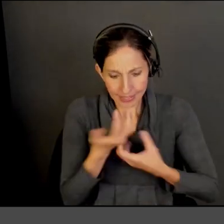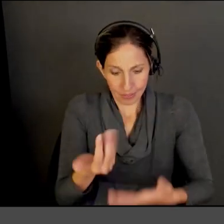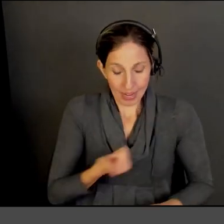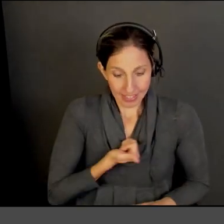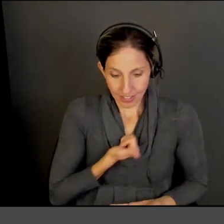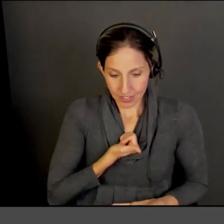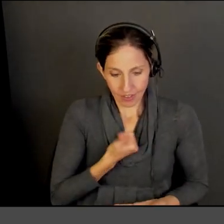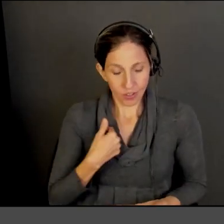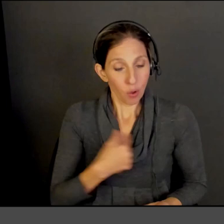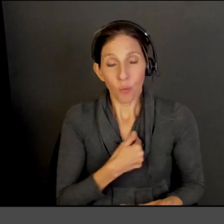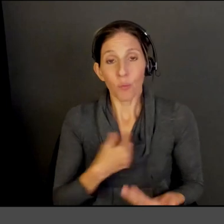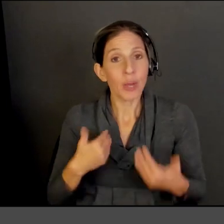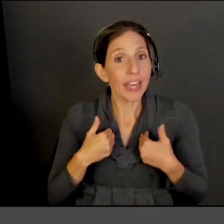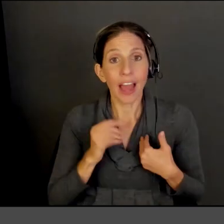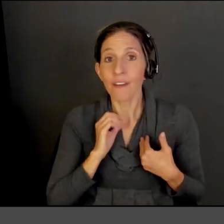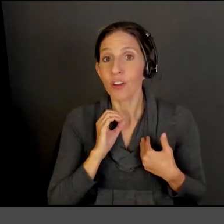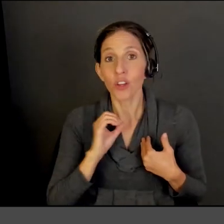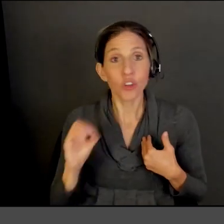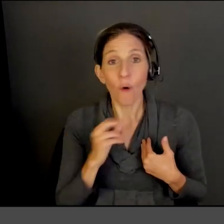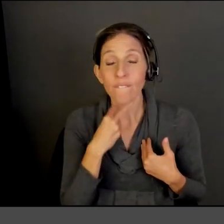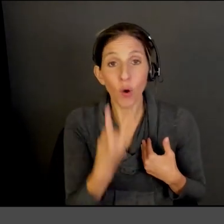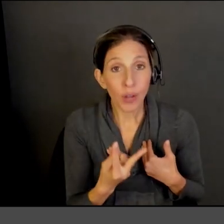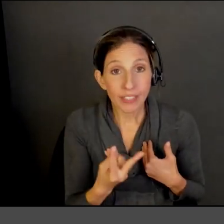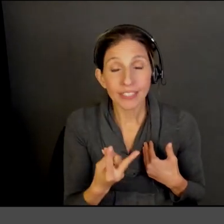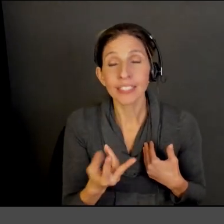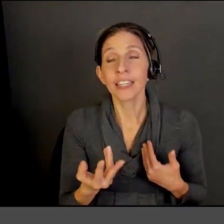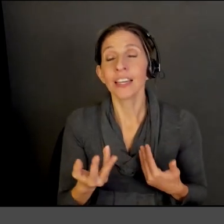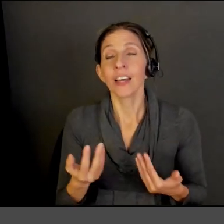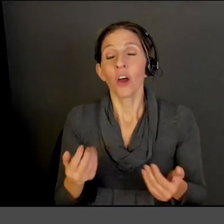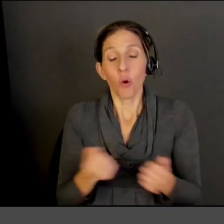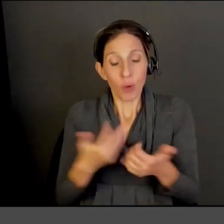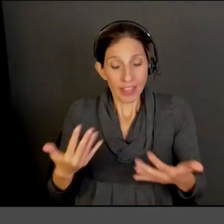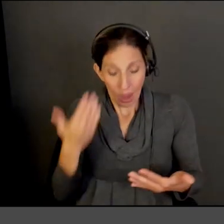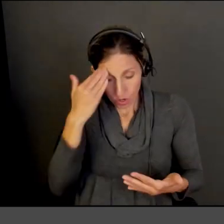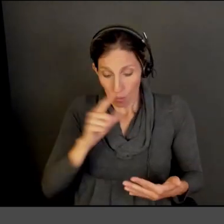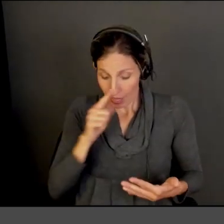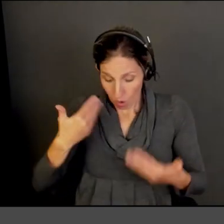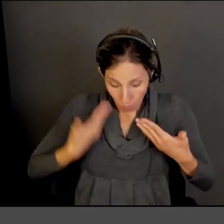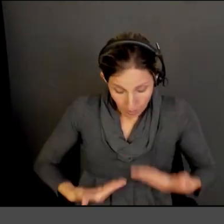AND WITHOUT KNOWING WHO WE ARE AND WITHOUT DISCUSSING THAT, ANALYZING